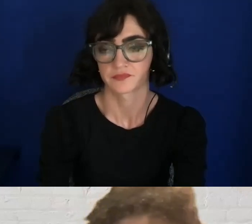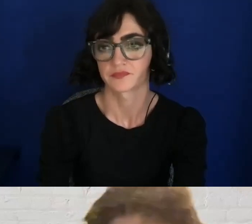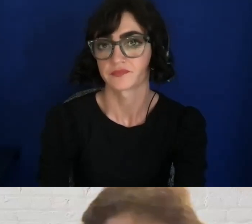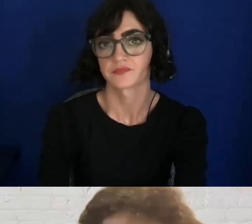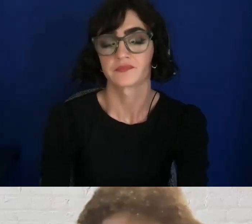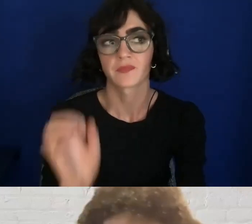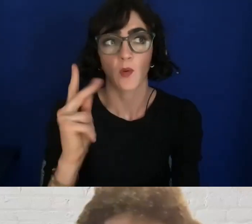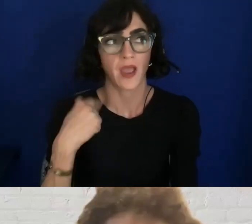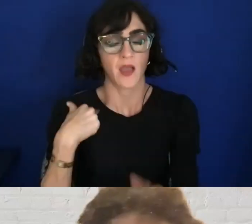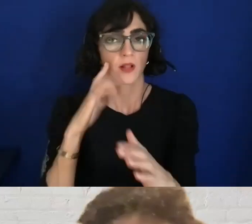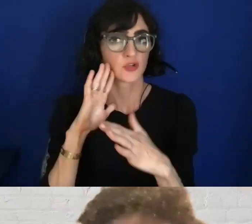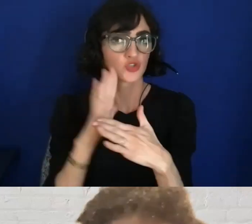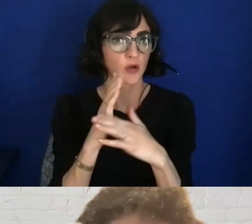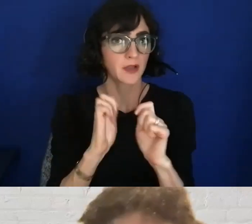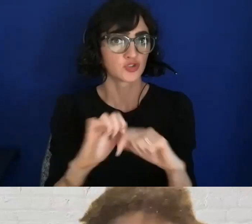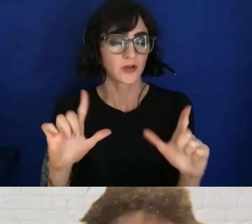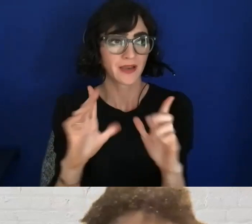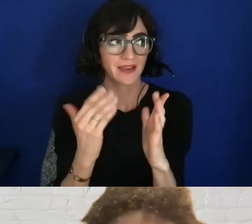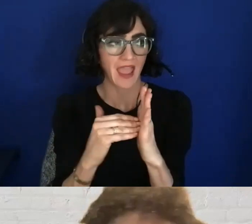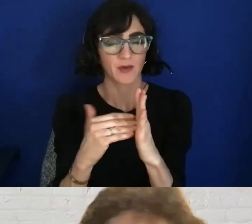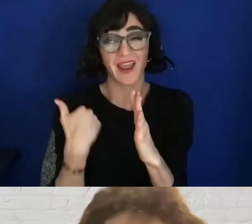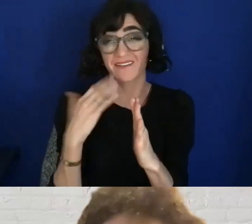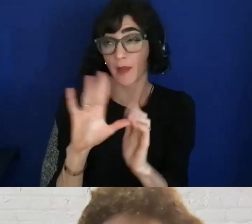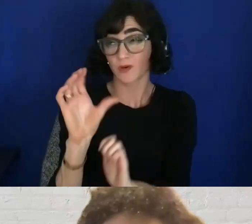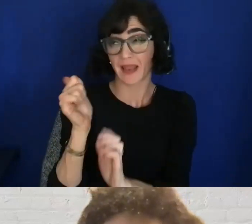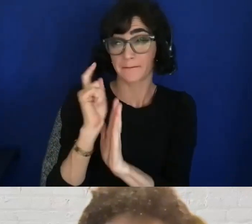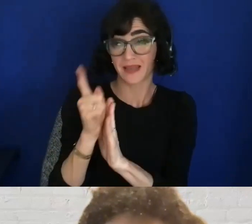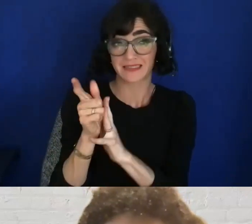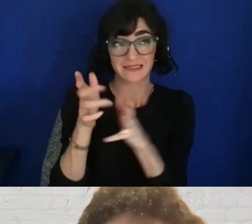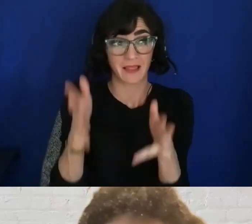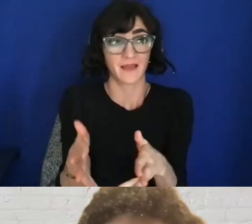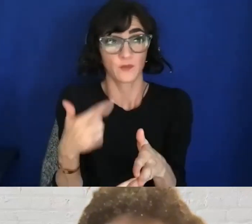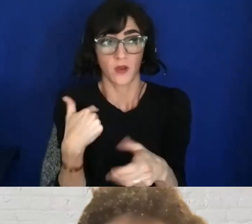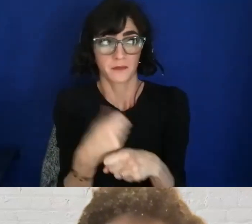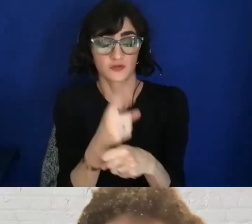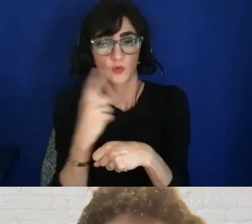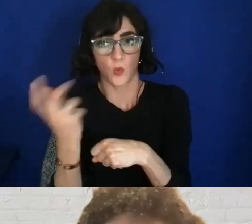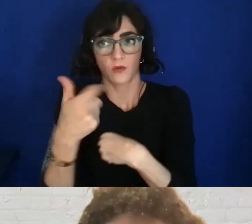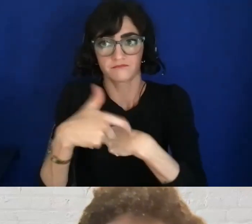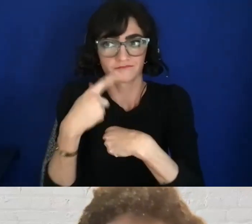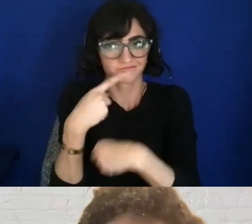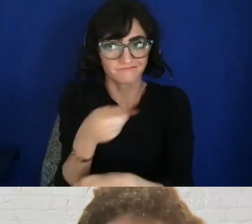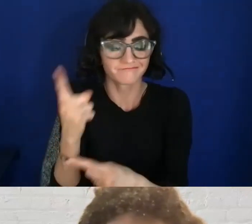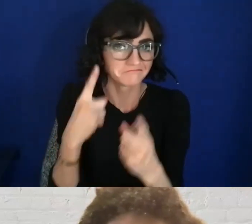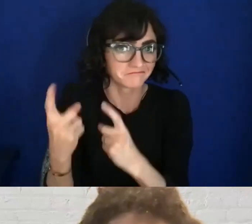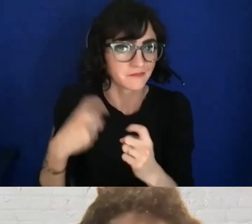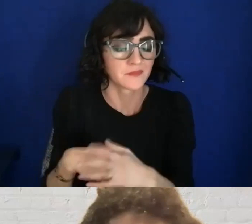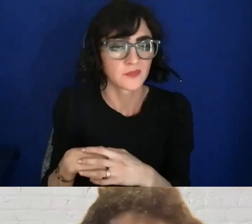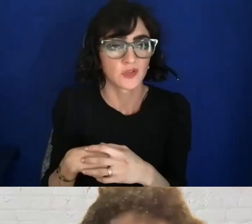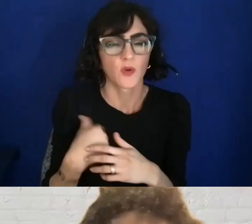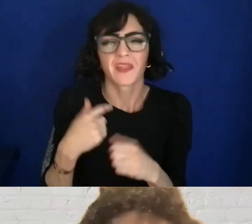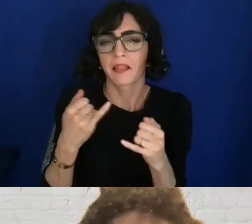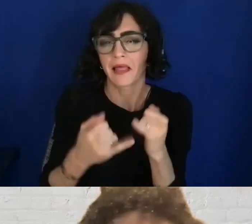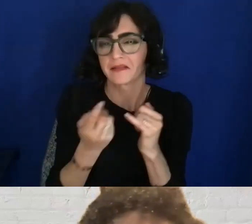about 10 more minutes so I want to run through these last few slides pretty quickly before